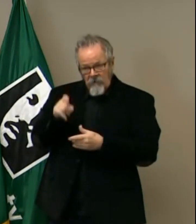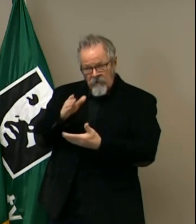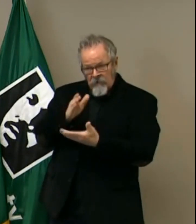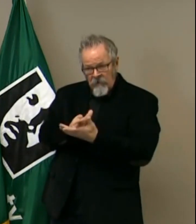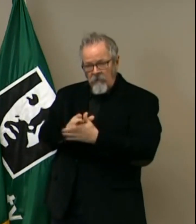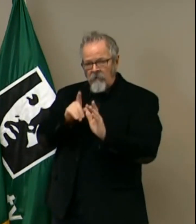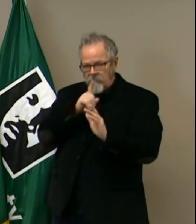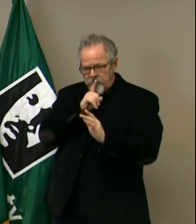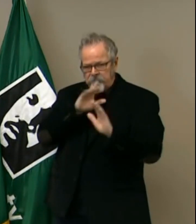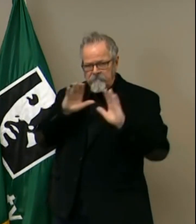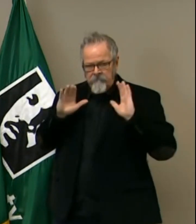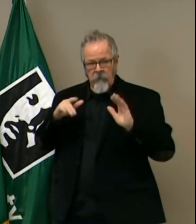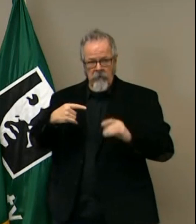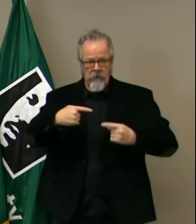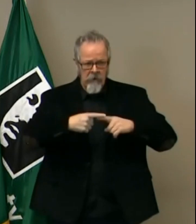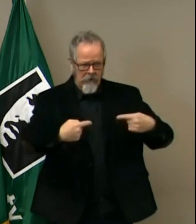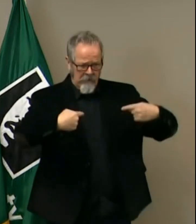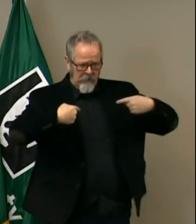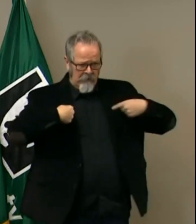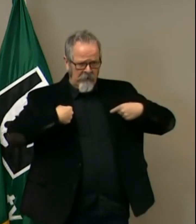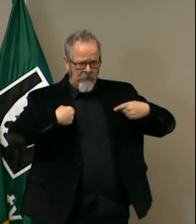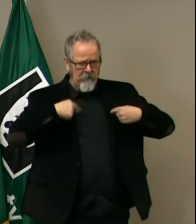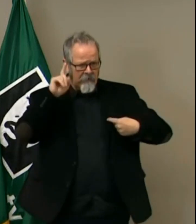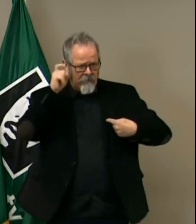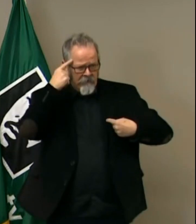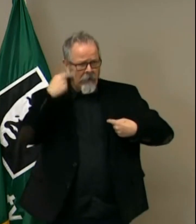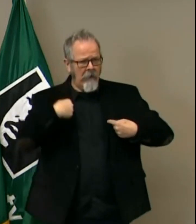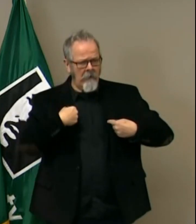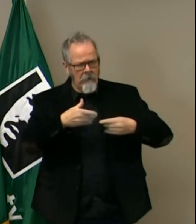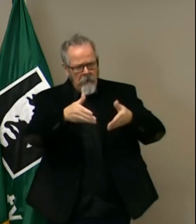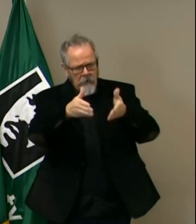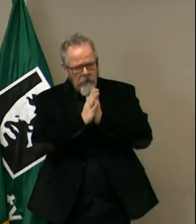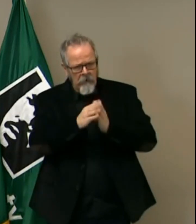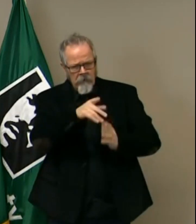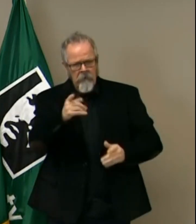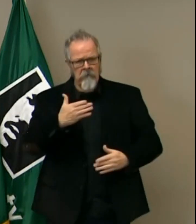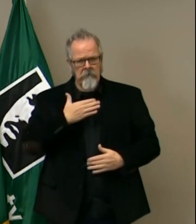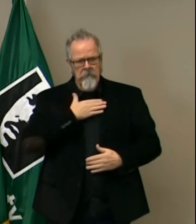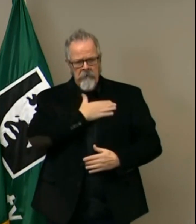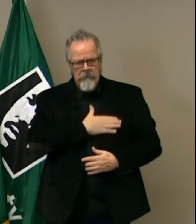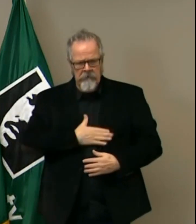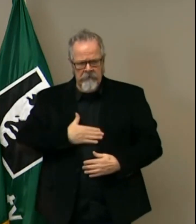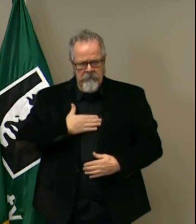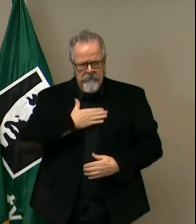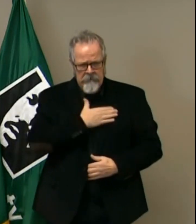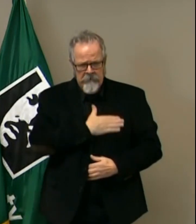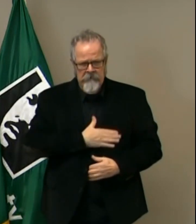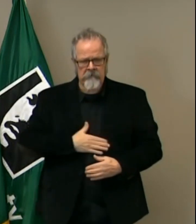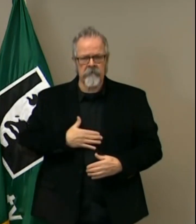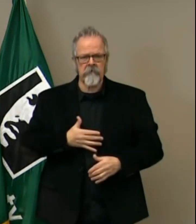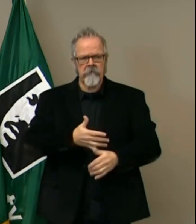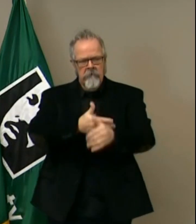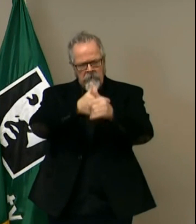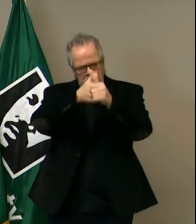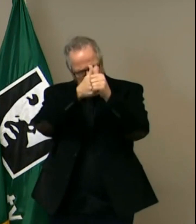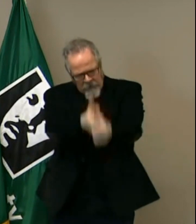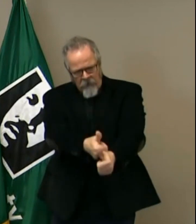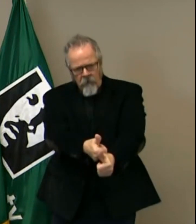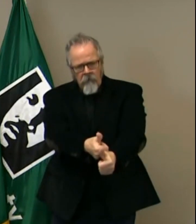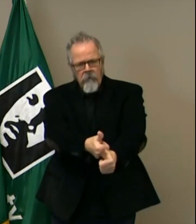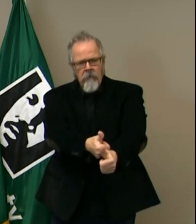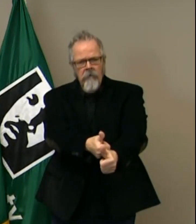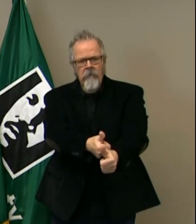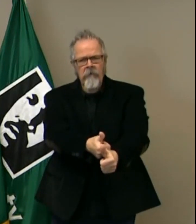our loved ones follow that admonition if your grandma's going out she you're not